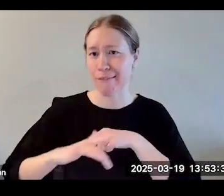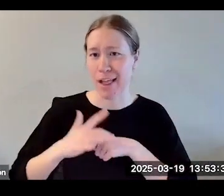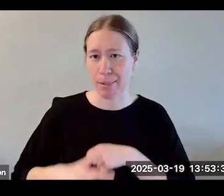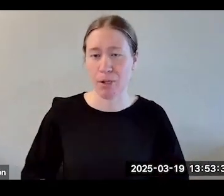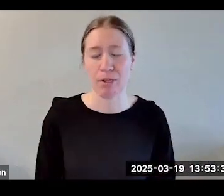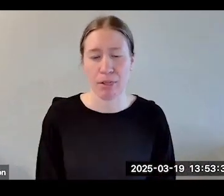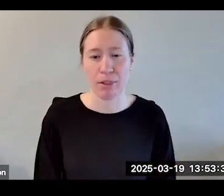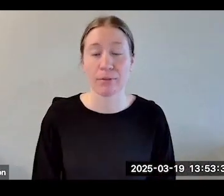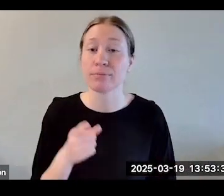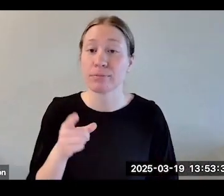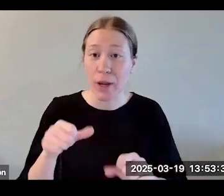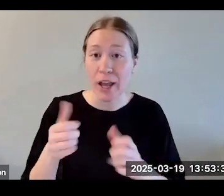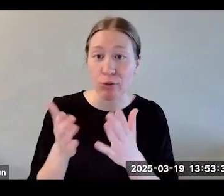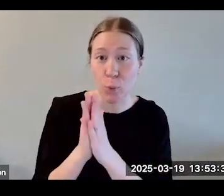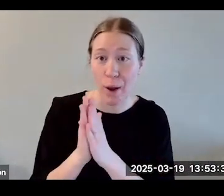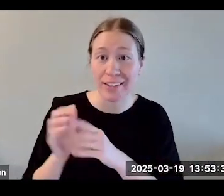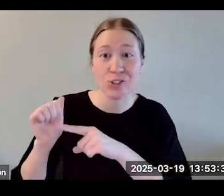You can request trainings or workshops.